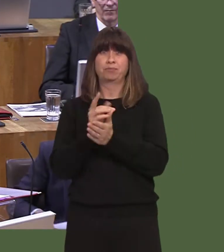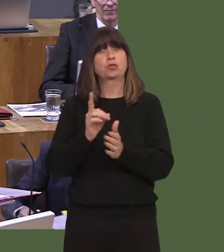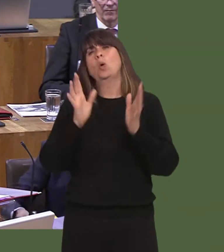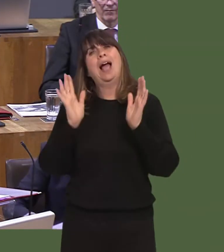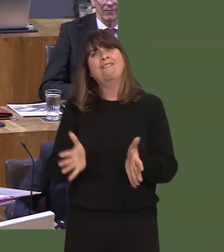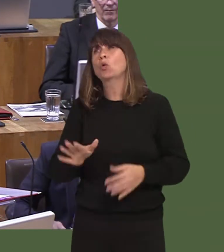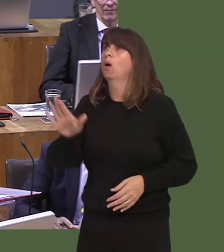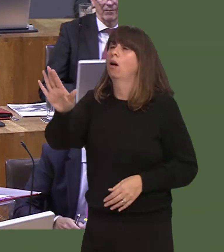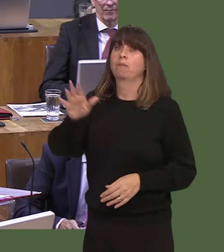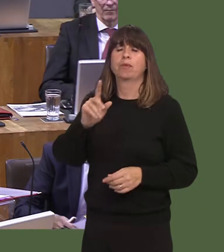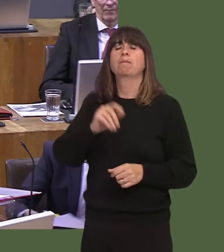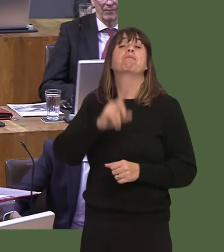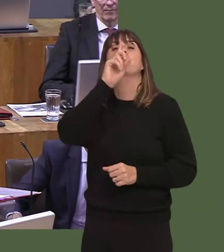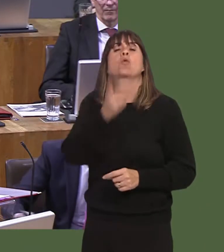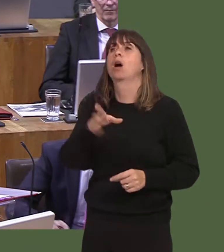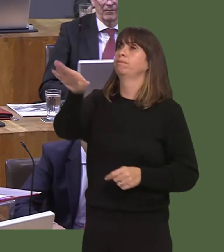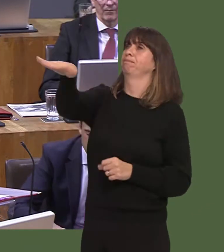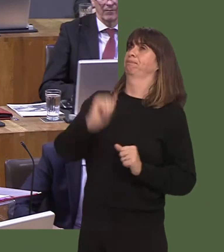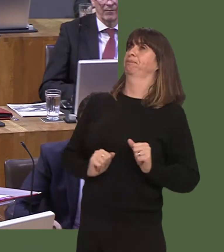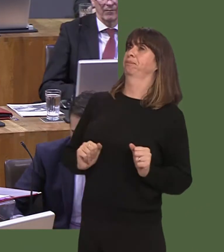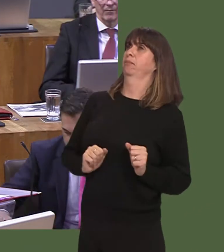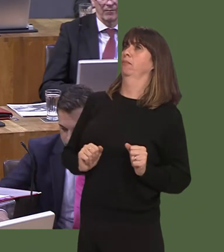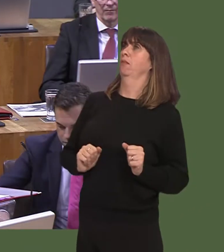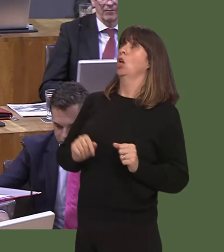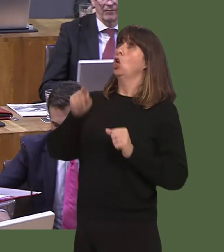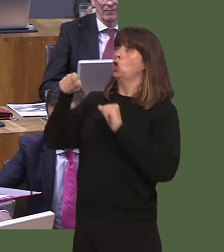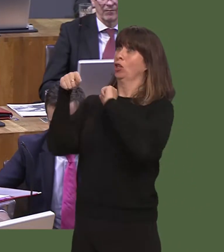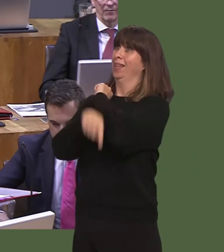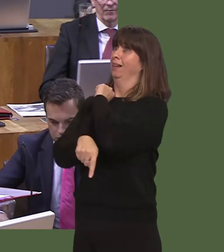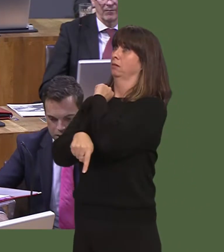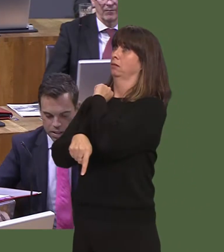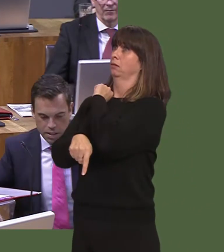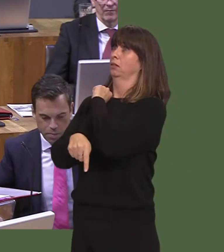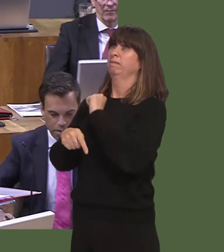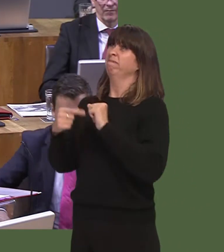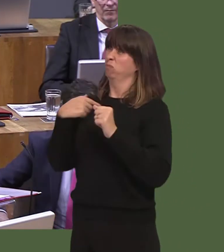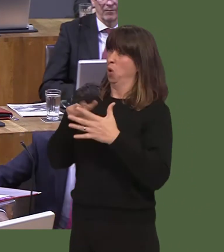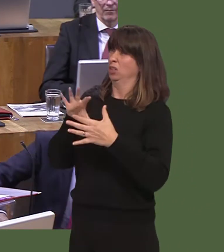to them, 'Every deal that we have with you we will reveal in public'. No-one will come here.